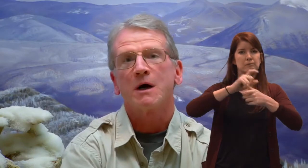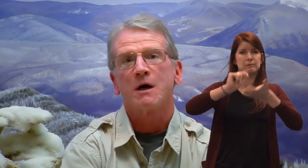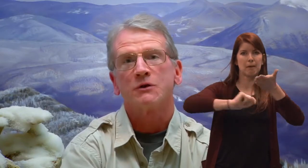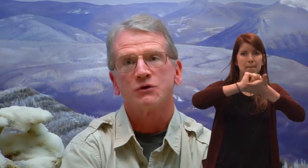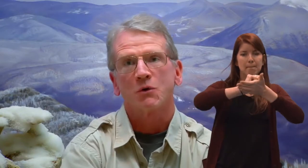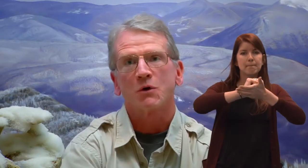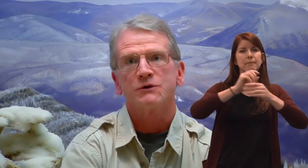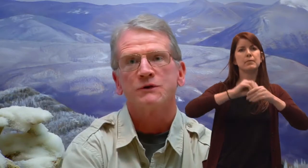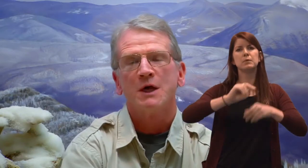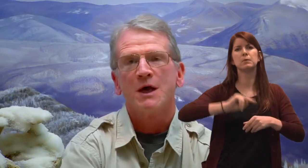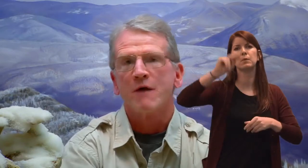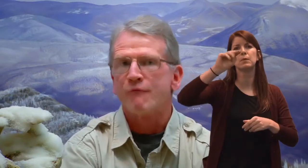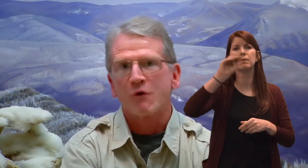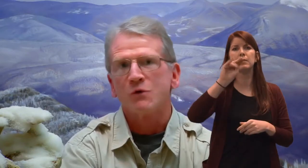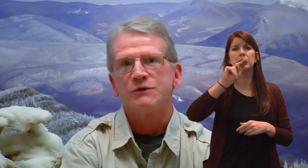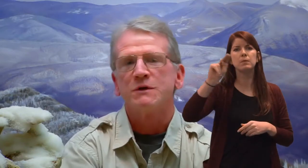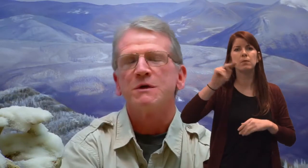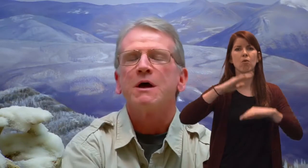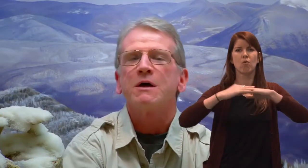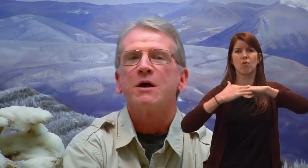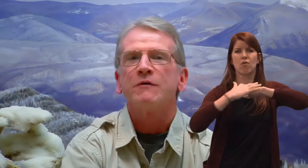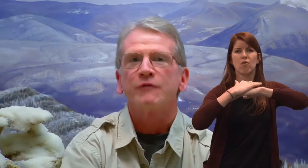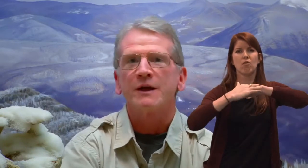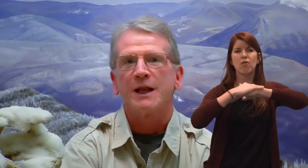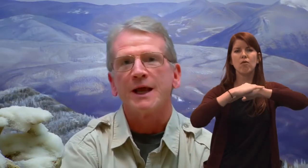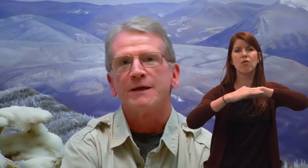on the shores of frozen Gunn Flint Lake.